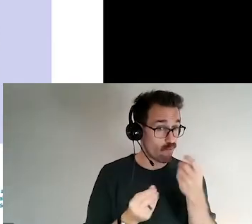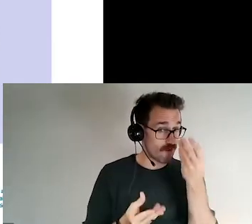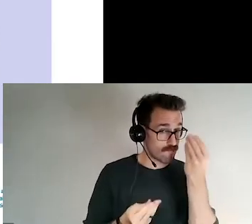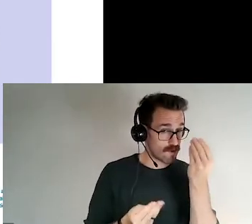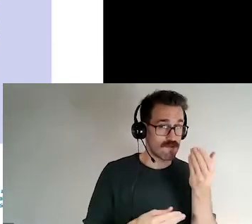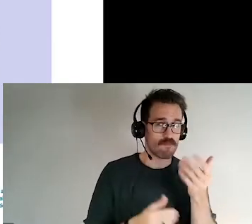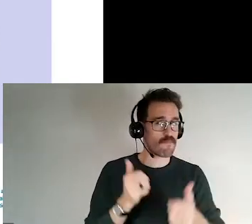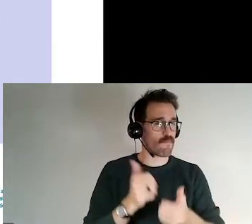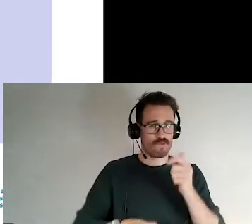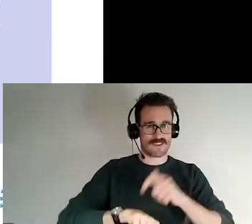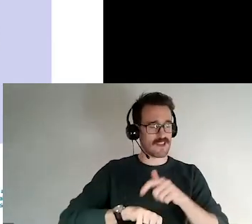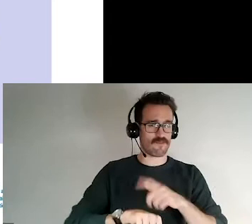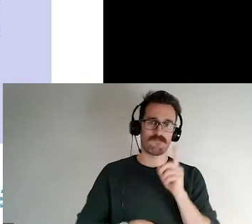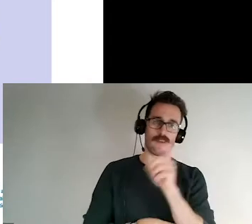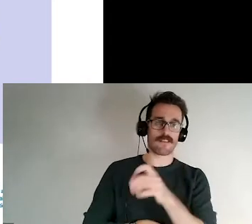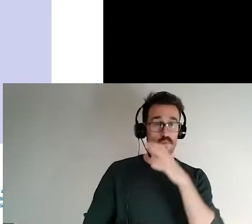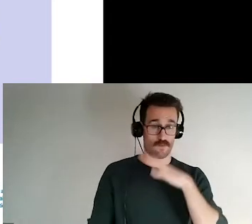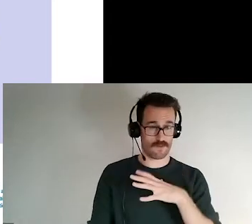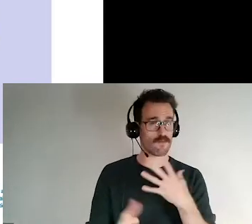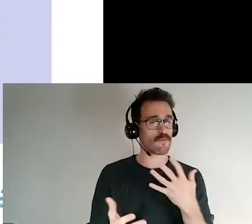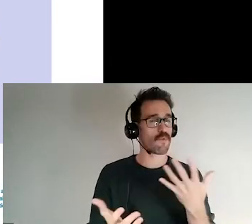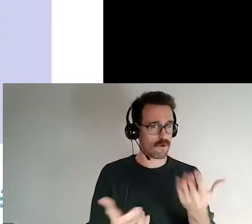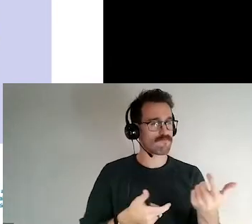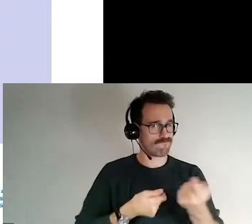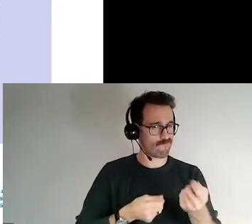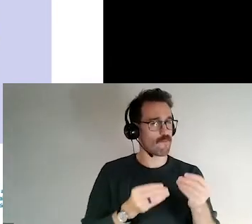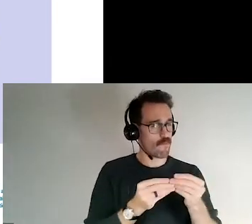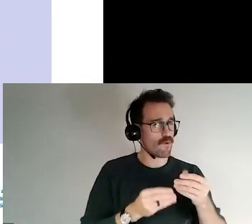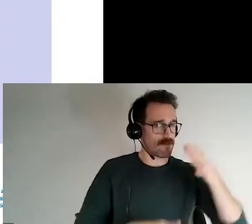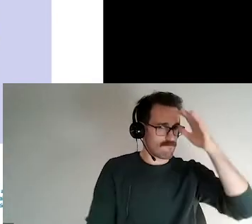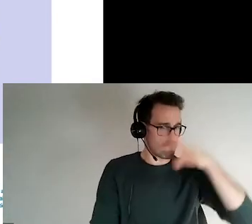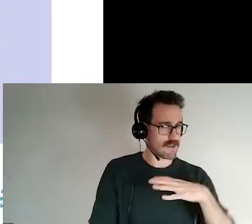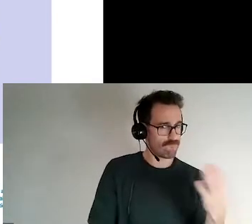want to bring more men into this dialogue. Had a good range of people across different ages,